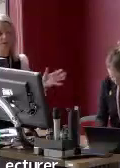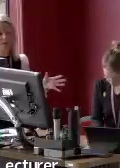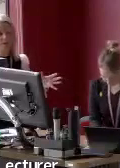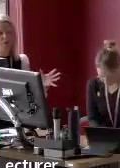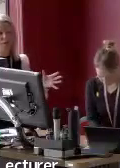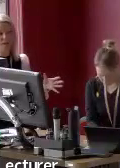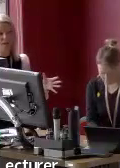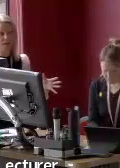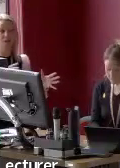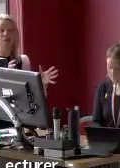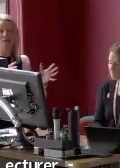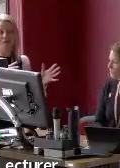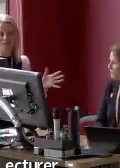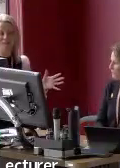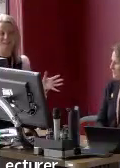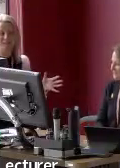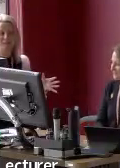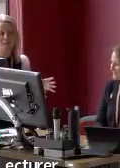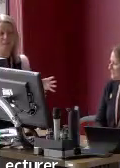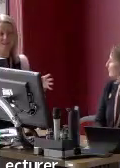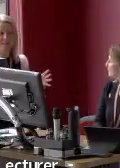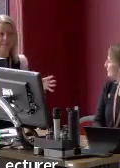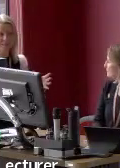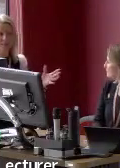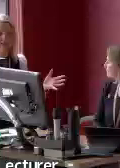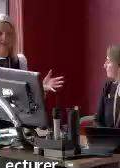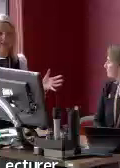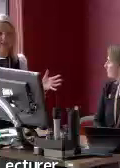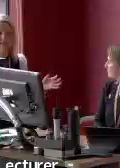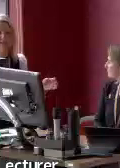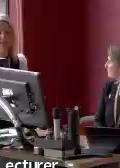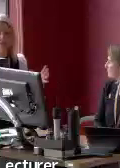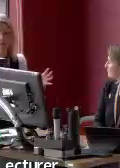the neurogen, neurodegenerative Disease Paper was looking at data, big data sets. So that was